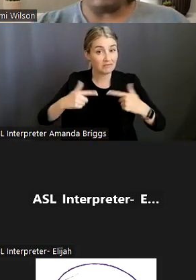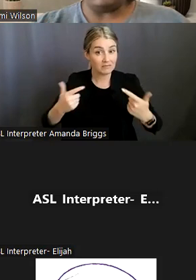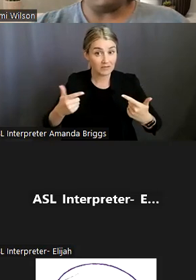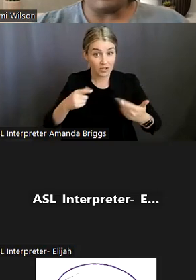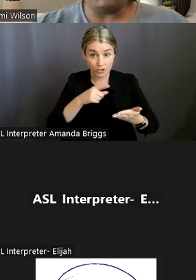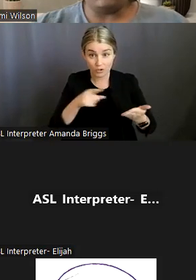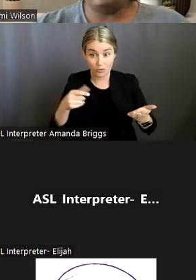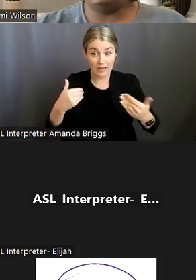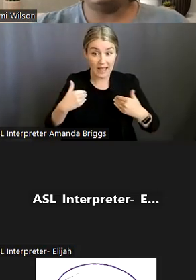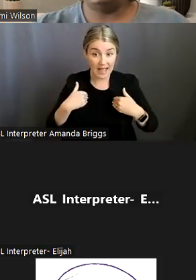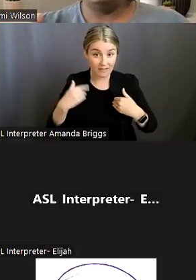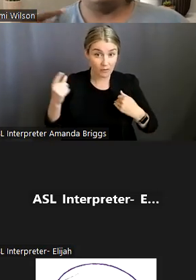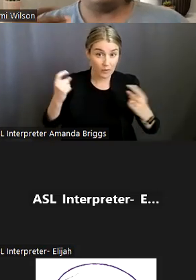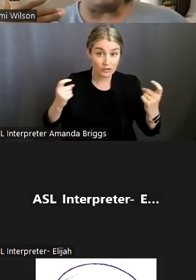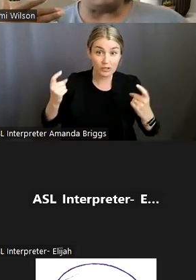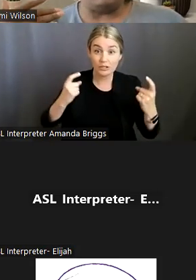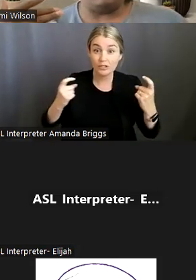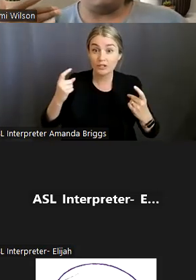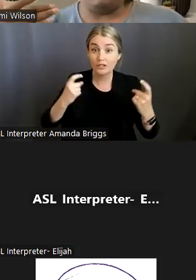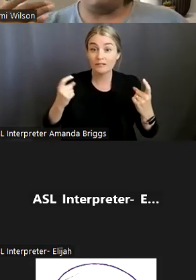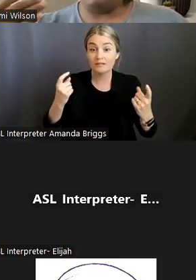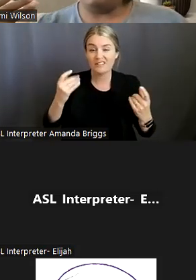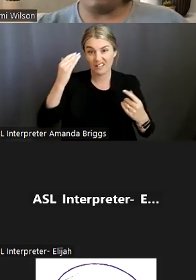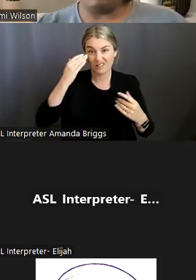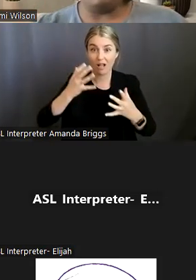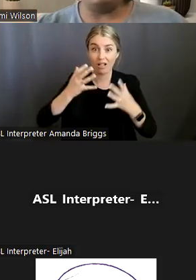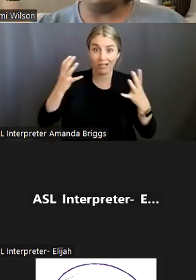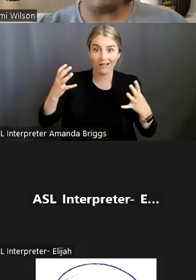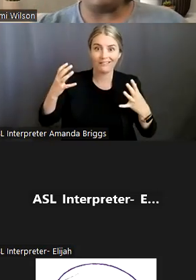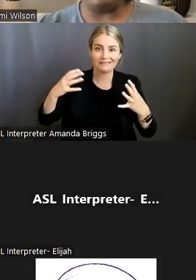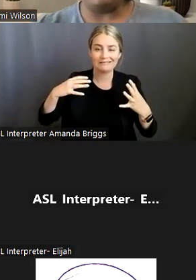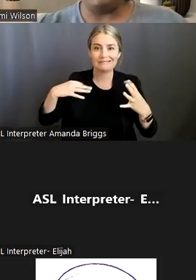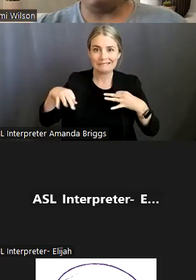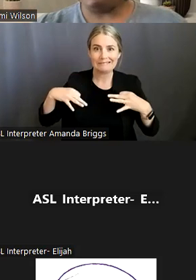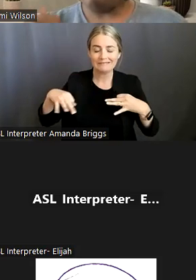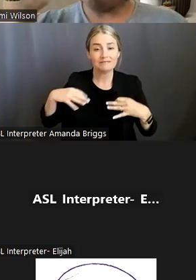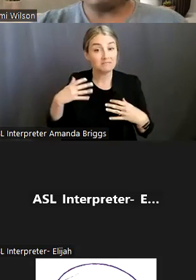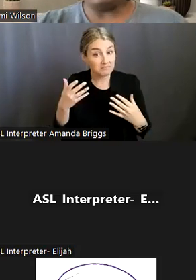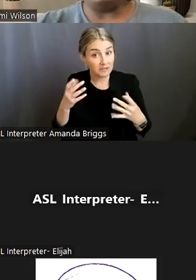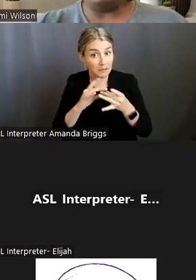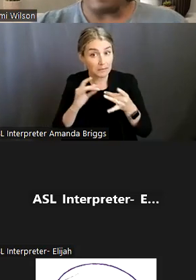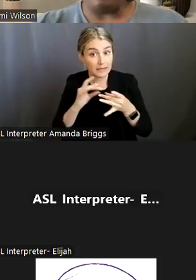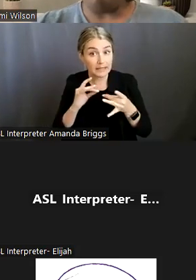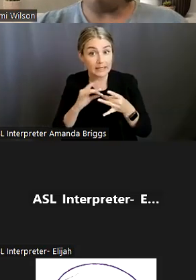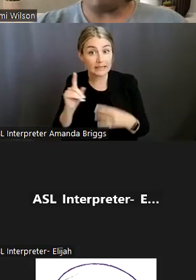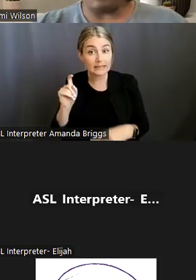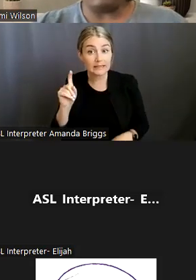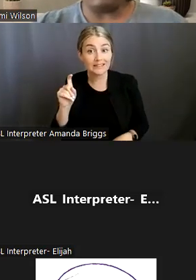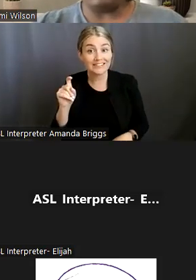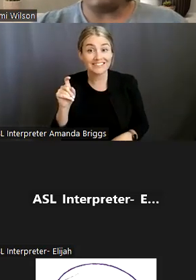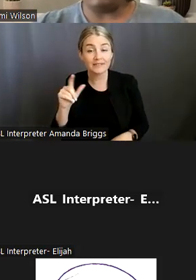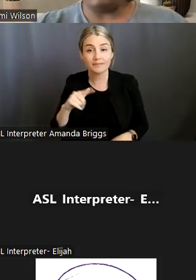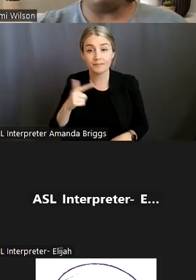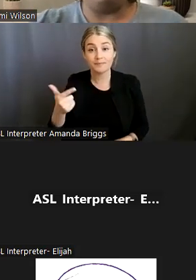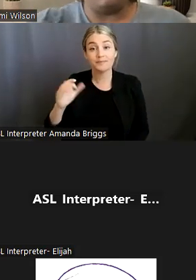has any questions or comments about anything. You can use the chat box if you don't feel